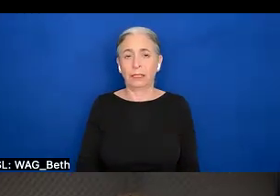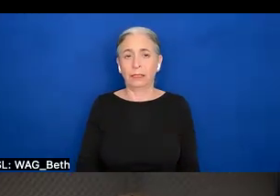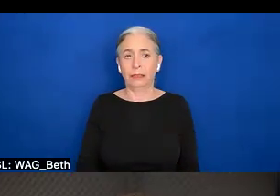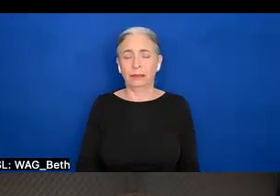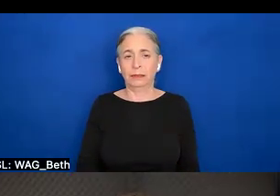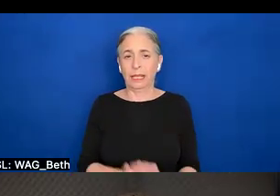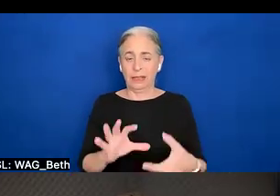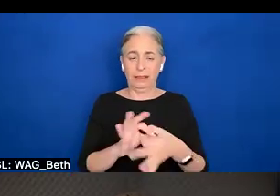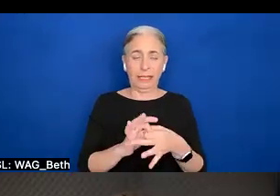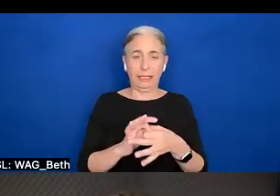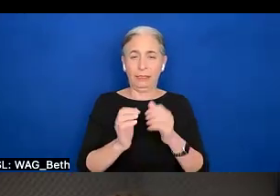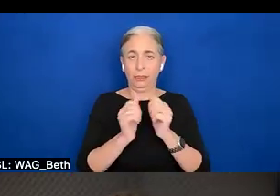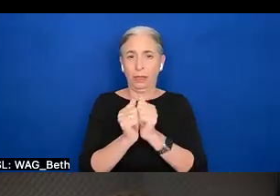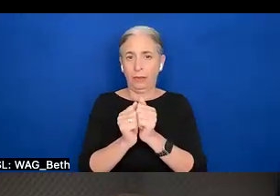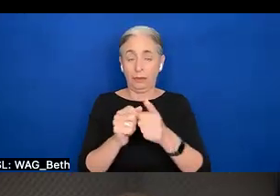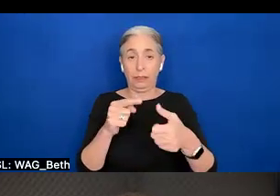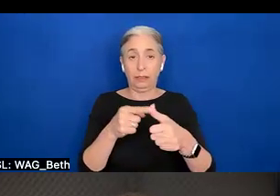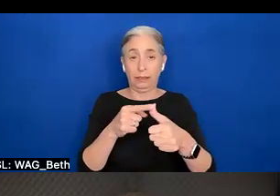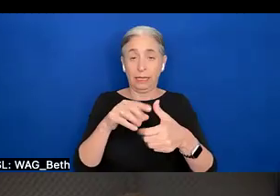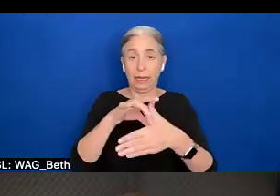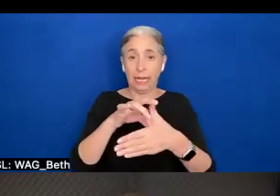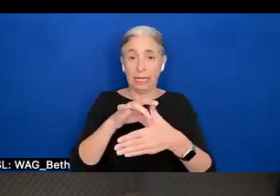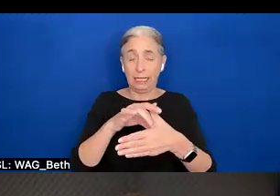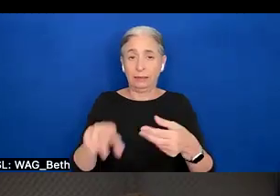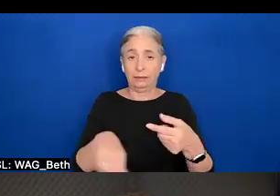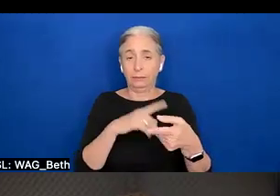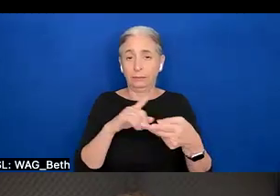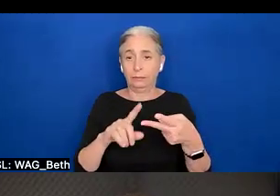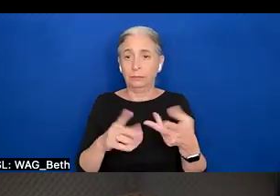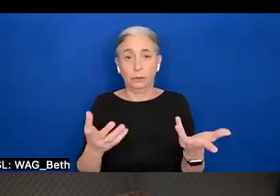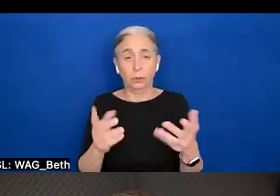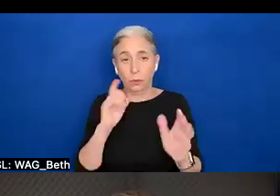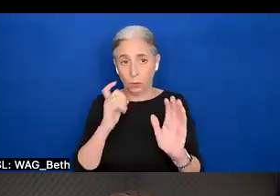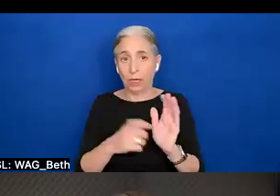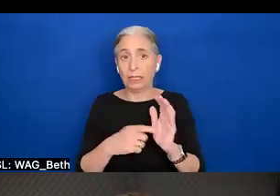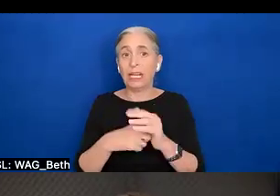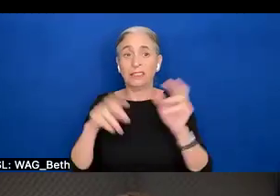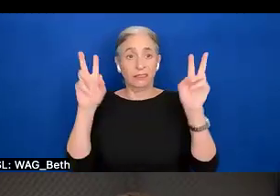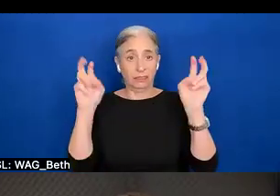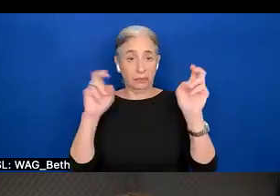There is something about content. So we recognize the title.